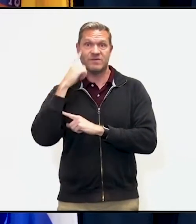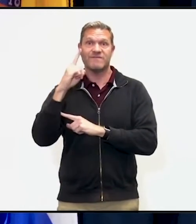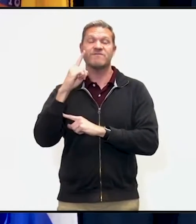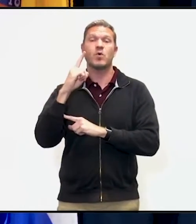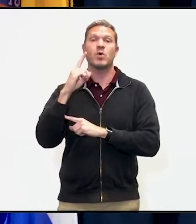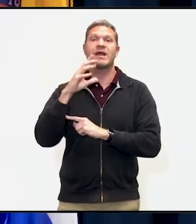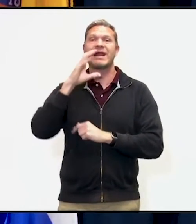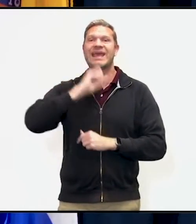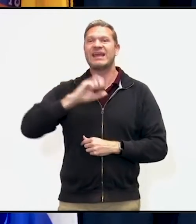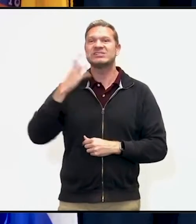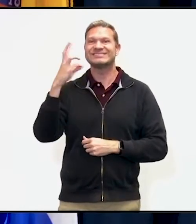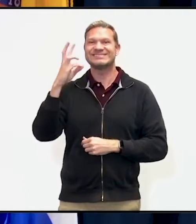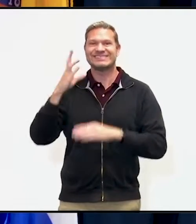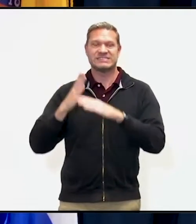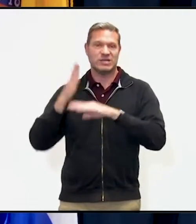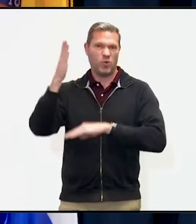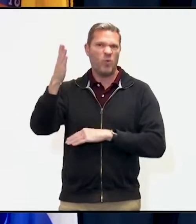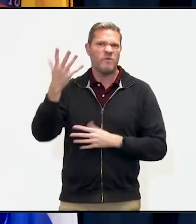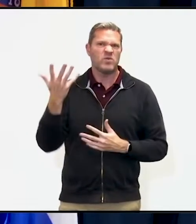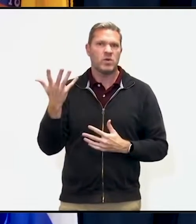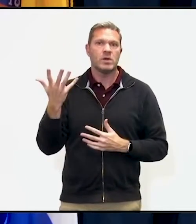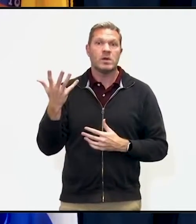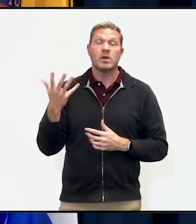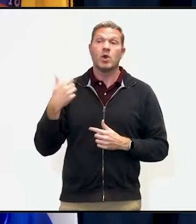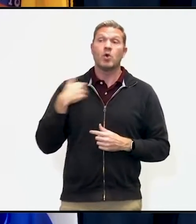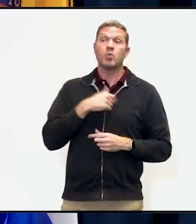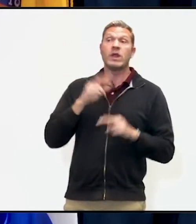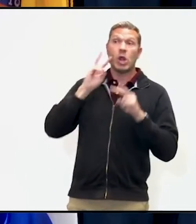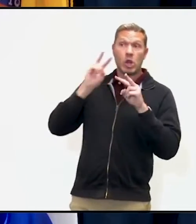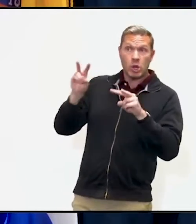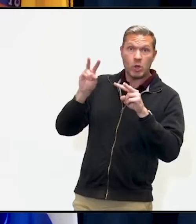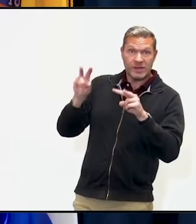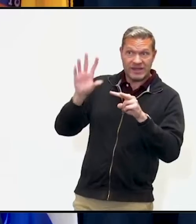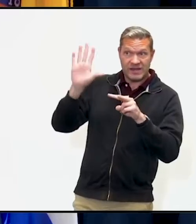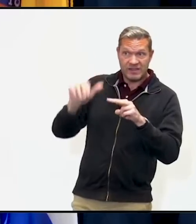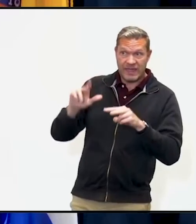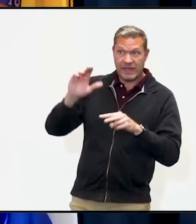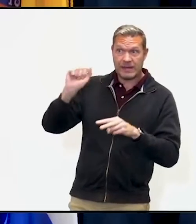We are looking at that date. We're also exploring if we can, if there's the opportunity for us to even start that